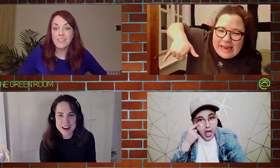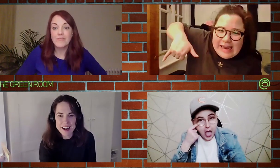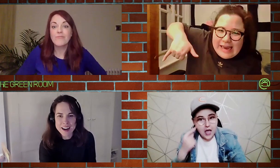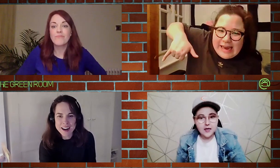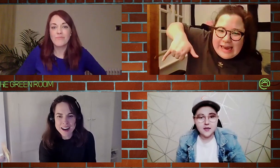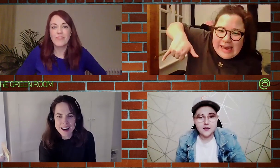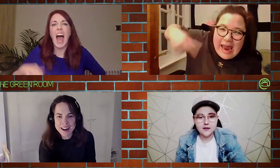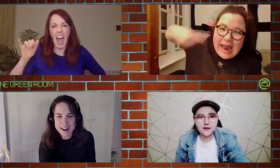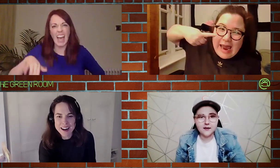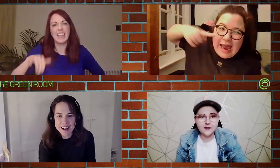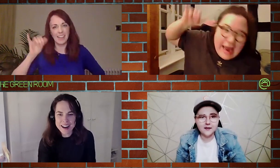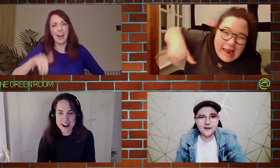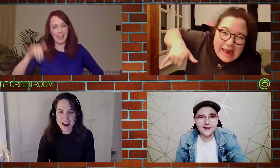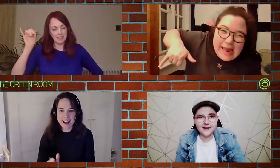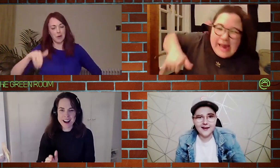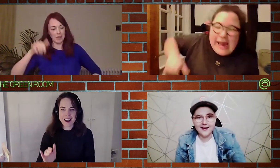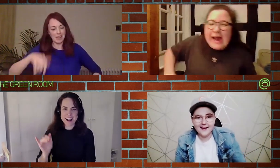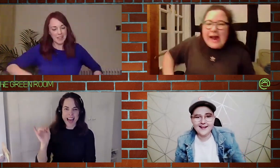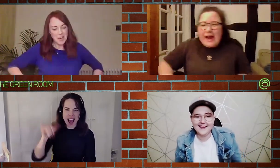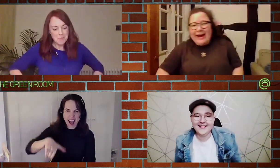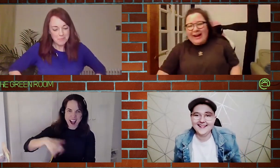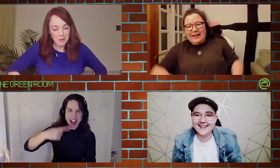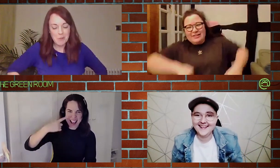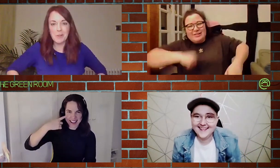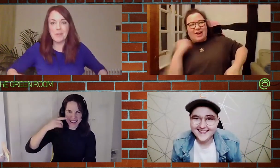Aye, aye! JB: Aye. Brilliant.